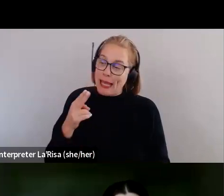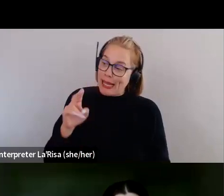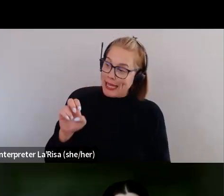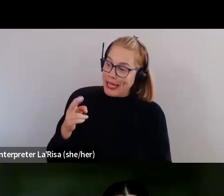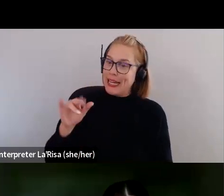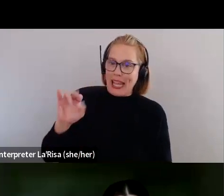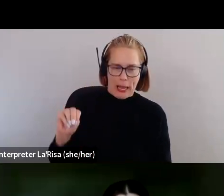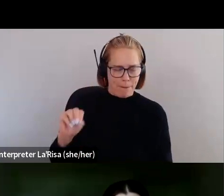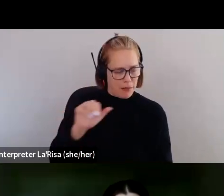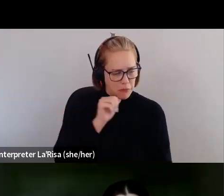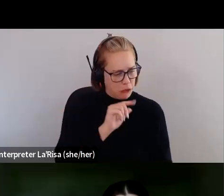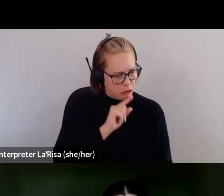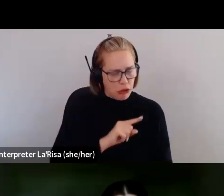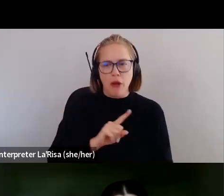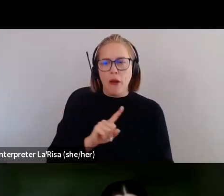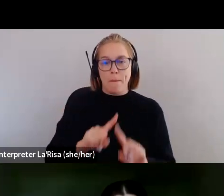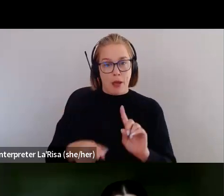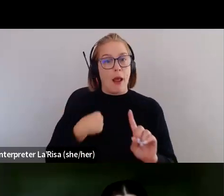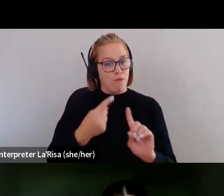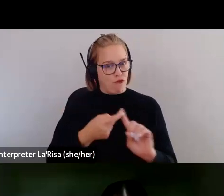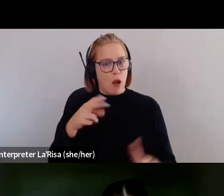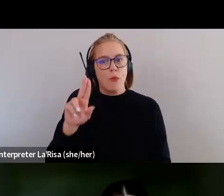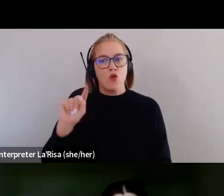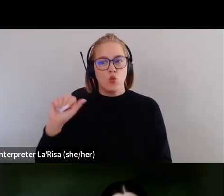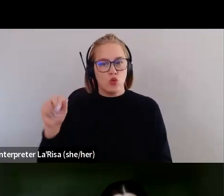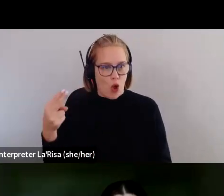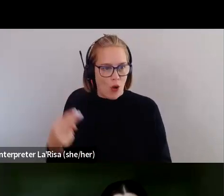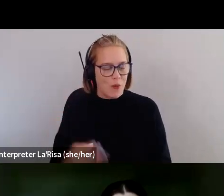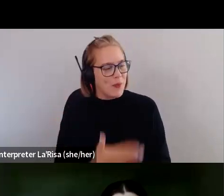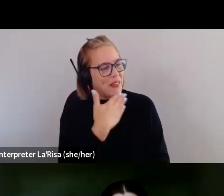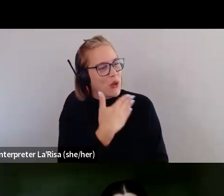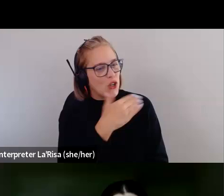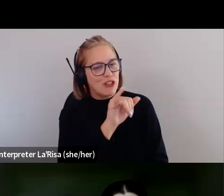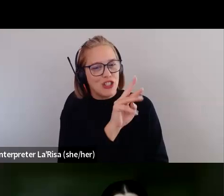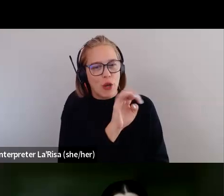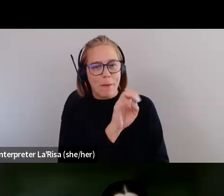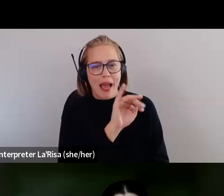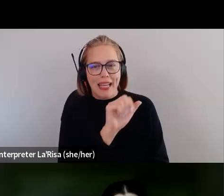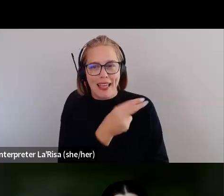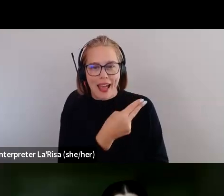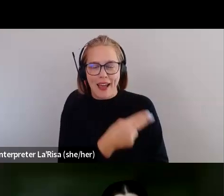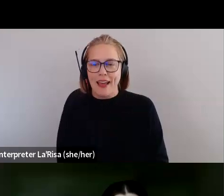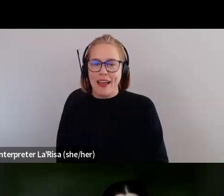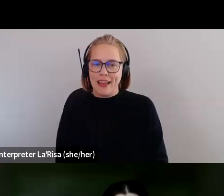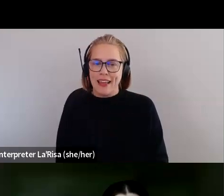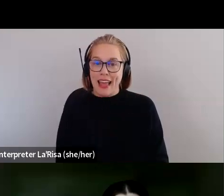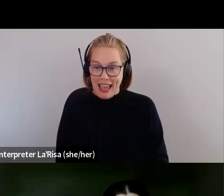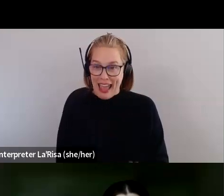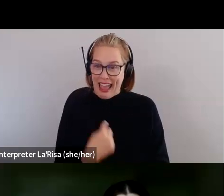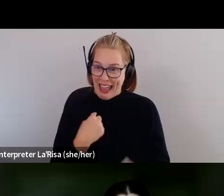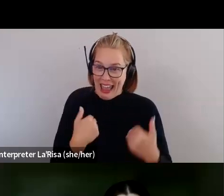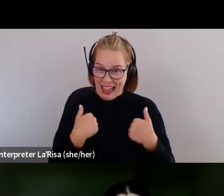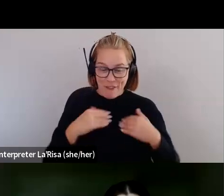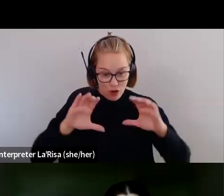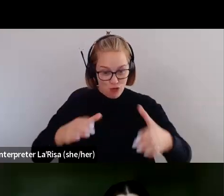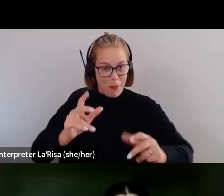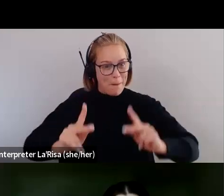really like Halloween and wearing hoodies and stuff. I really like it.